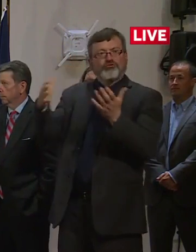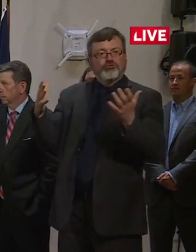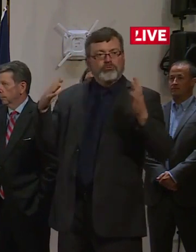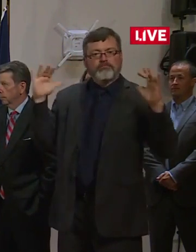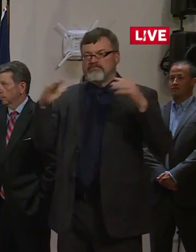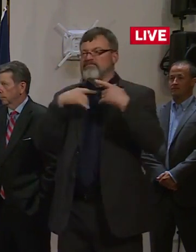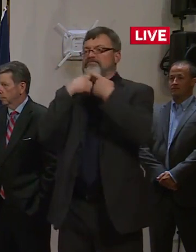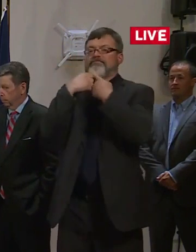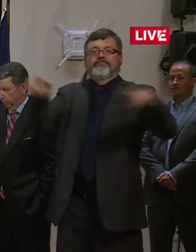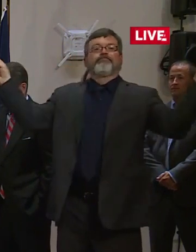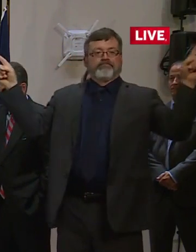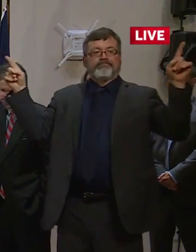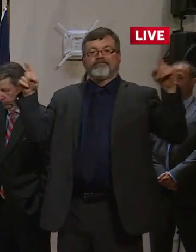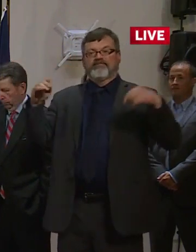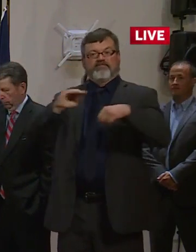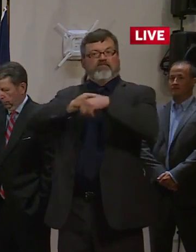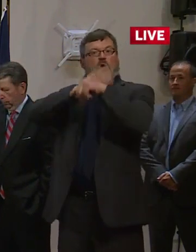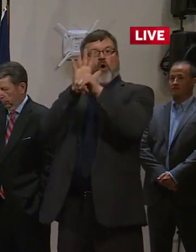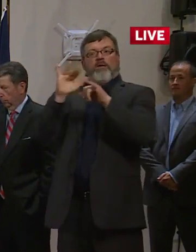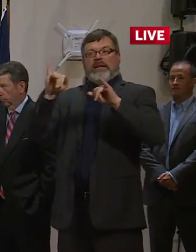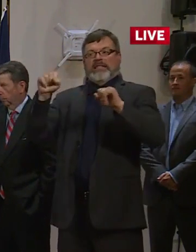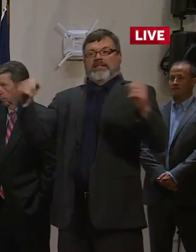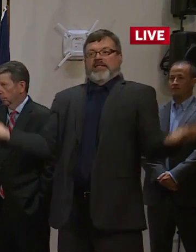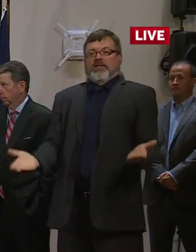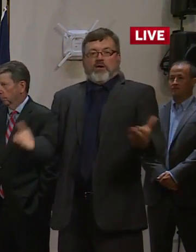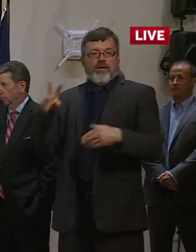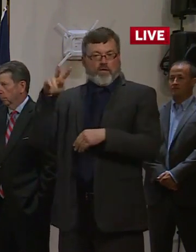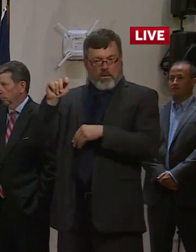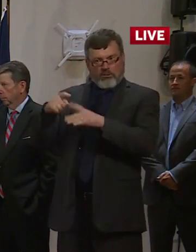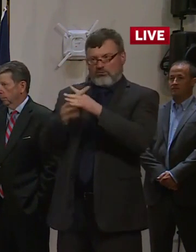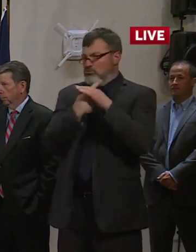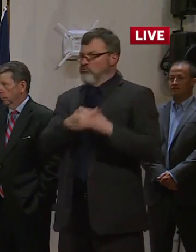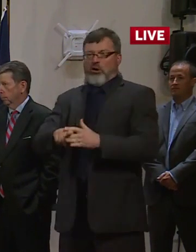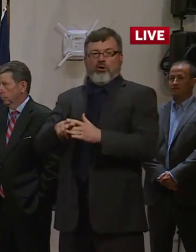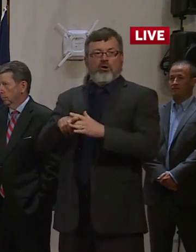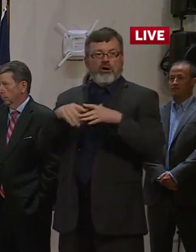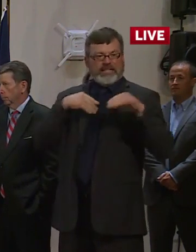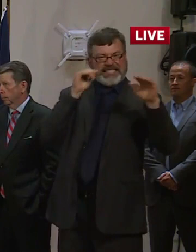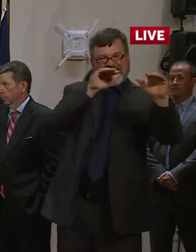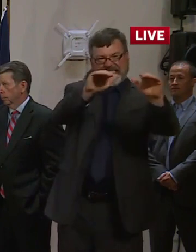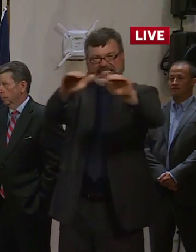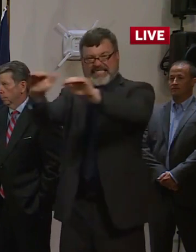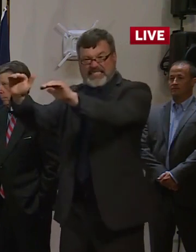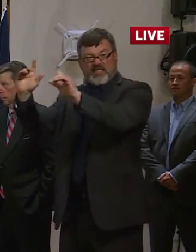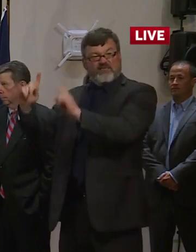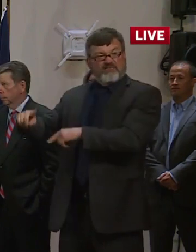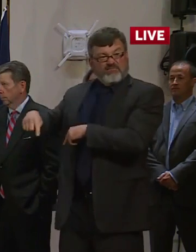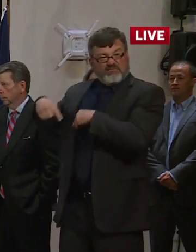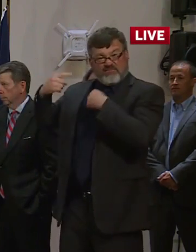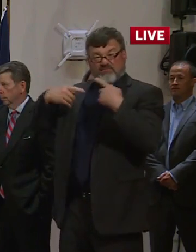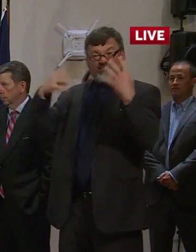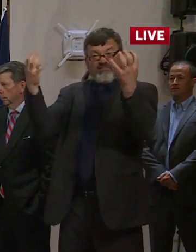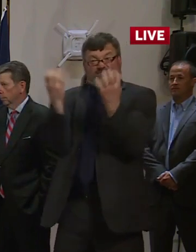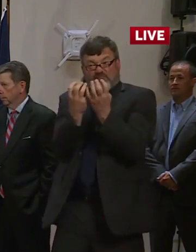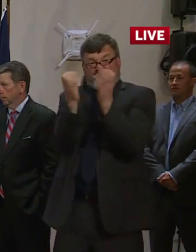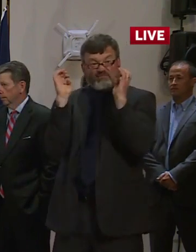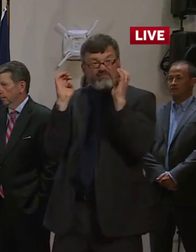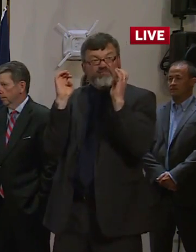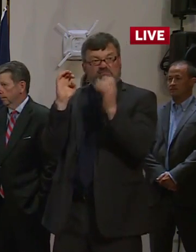A DAY LATER, WE SODTO AT THE EMERGENCY OPERATIONS CENTER TO ANNOUNCE THAT THE GLOBAL PANDEMIC HAD REACHED OUR